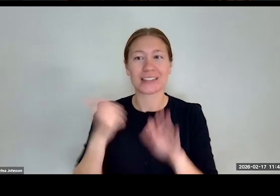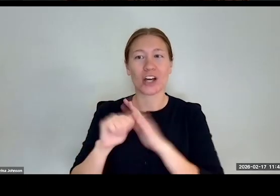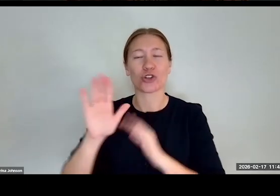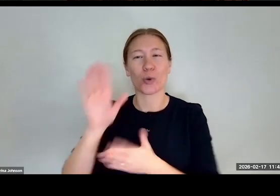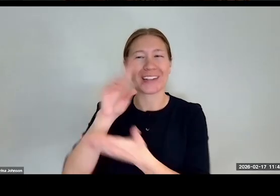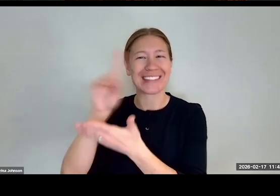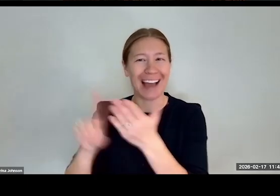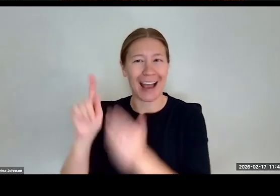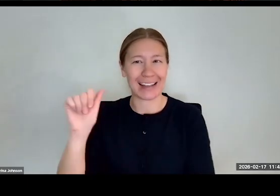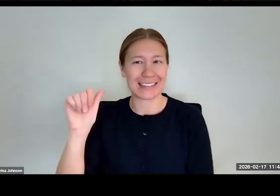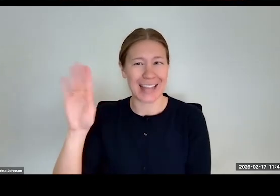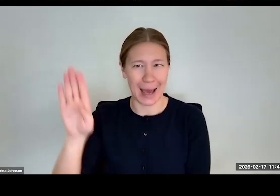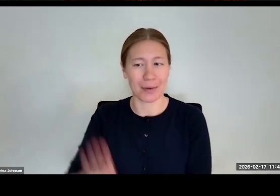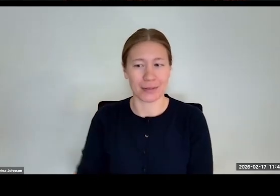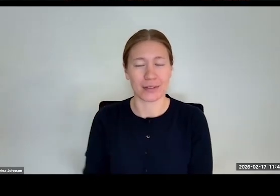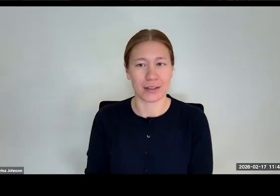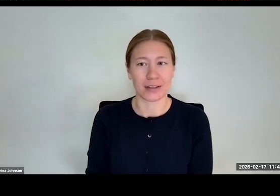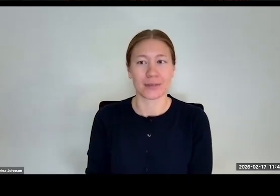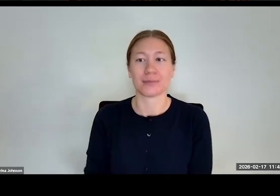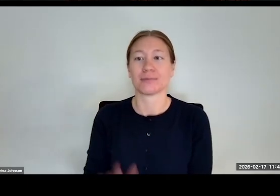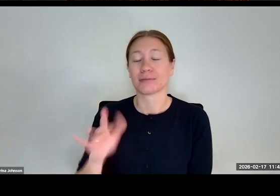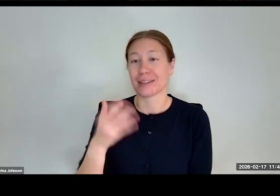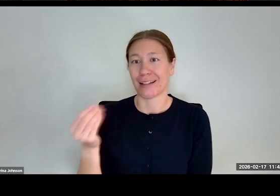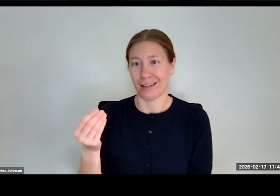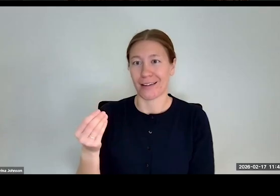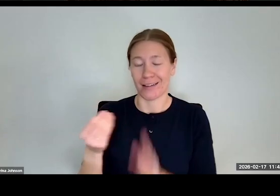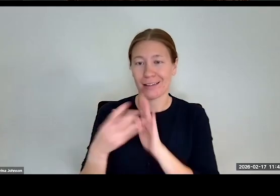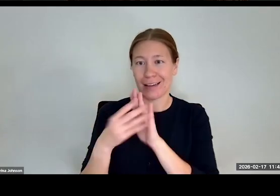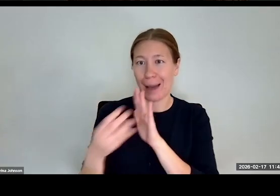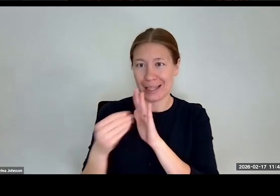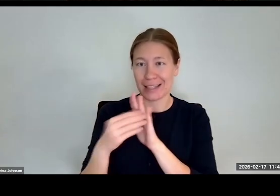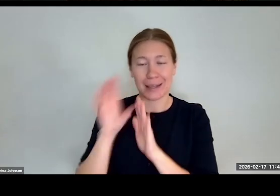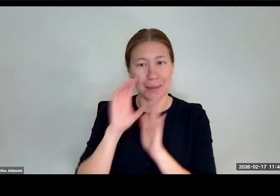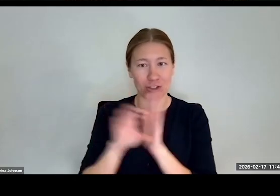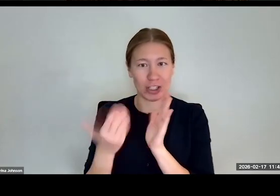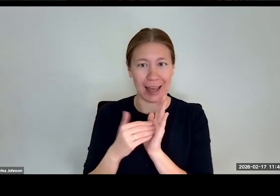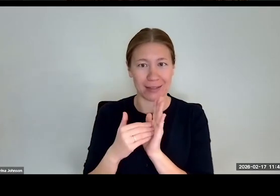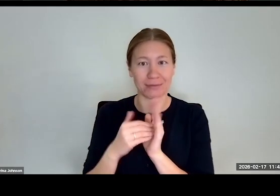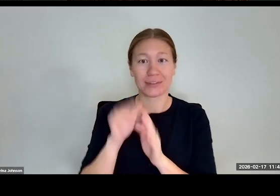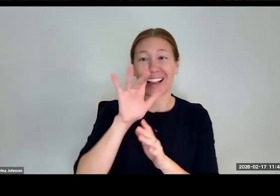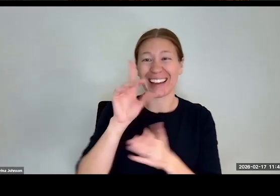So if I copy this image and I go to the design ribbon, there's also an option